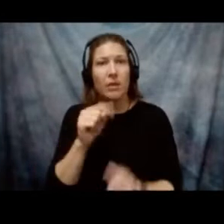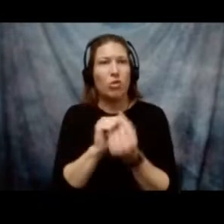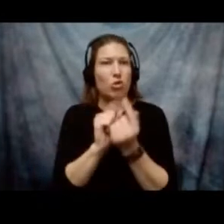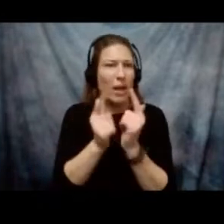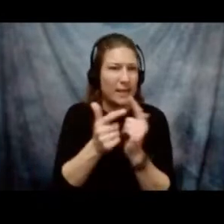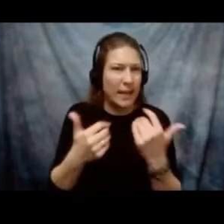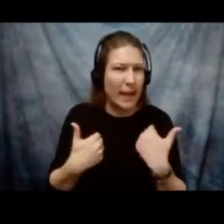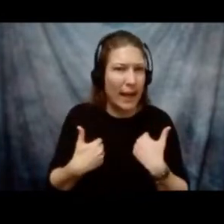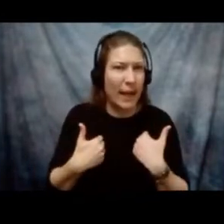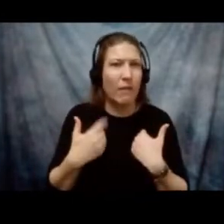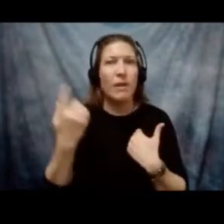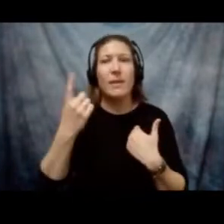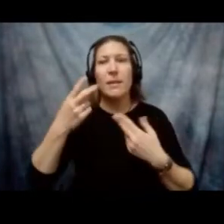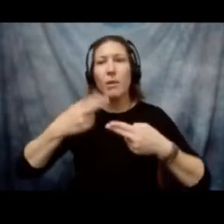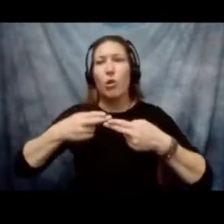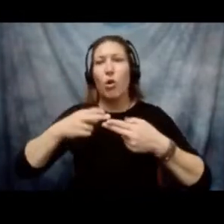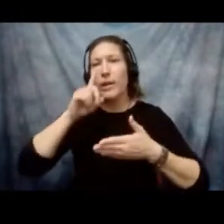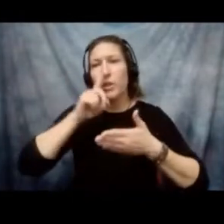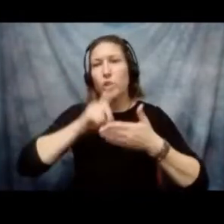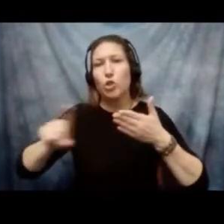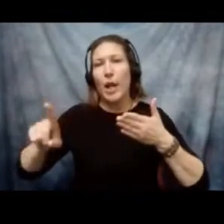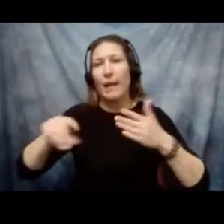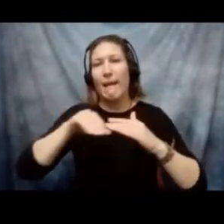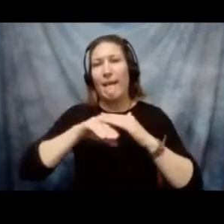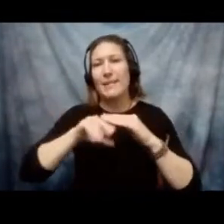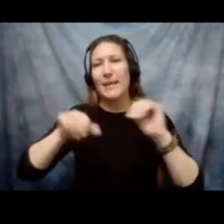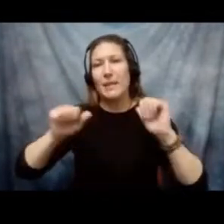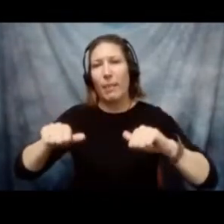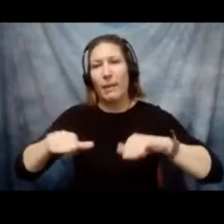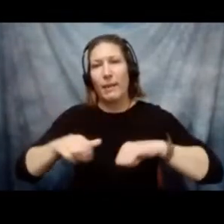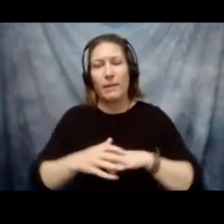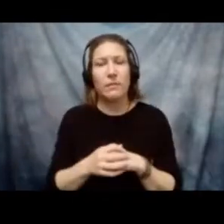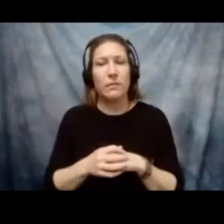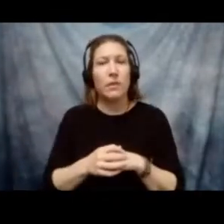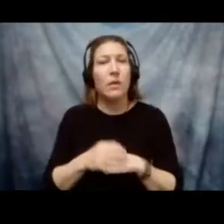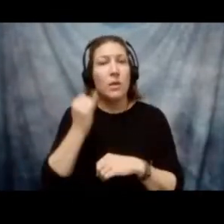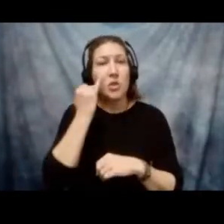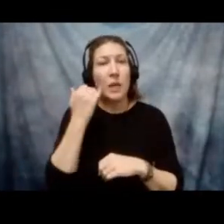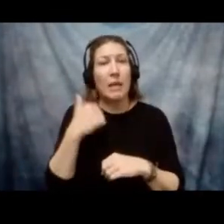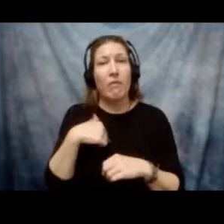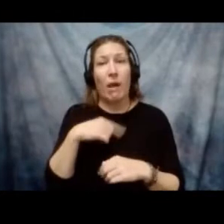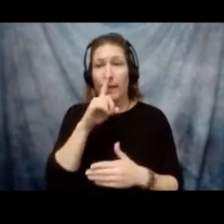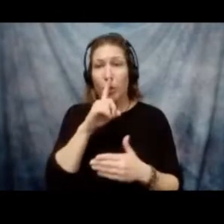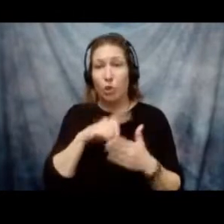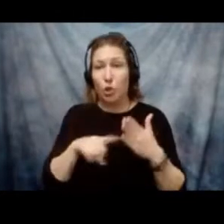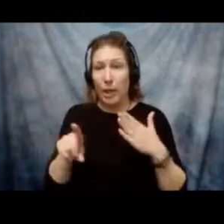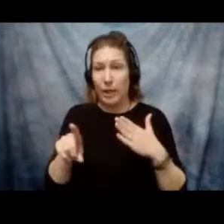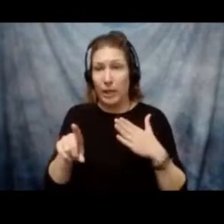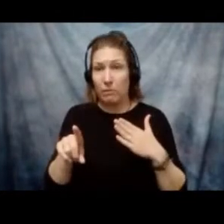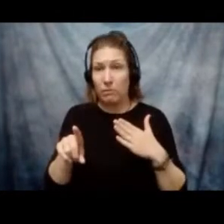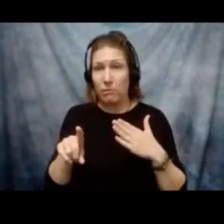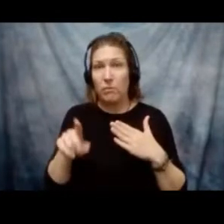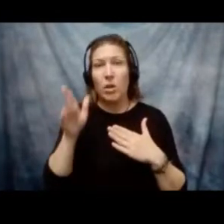check accessibility and basically if i just check this or it'll basically tell me what i'm missing